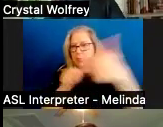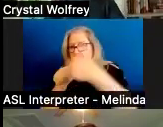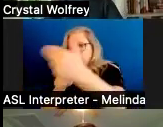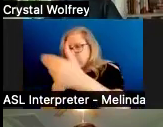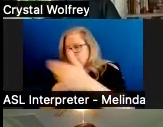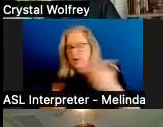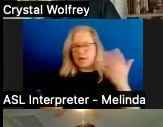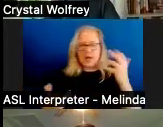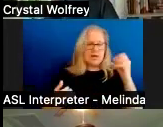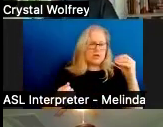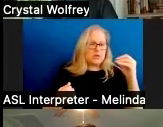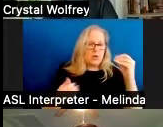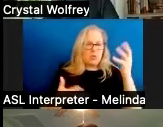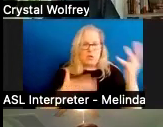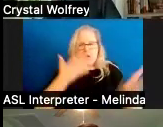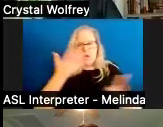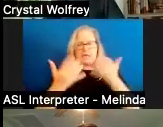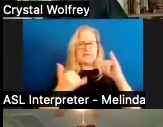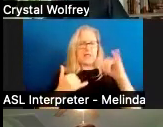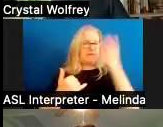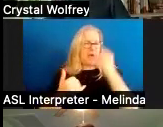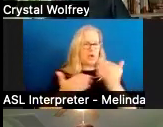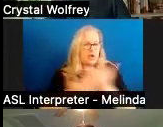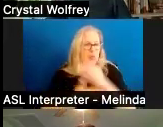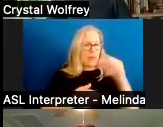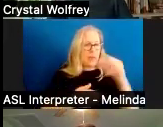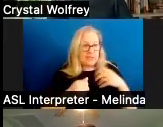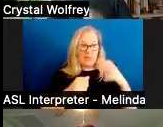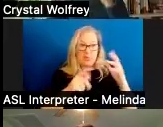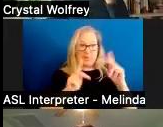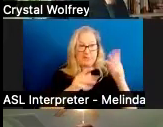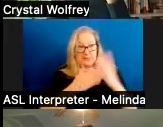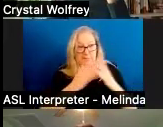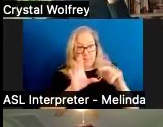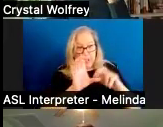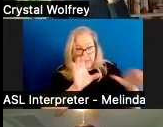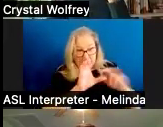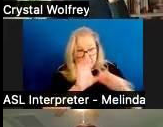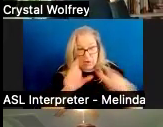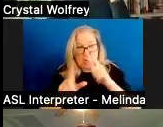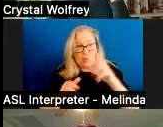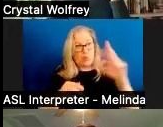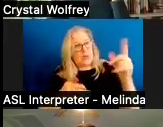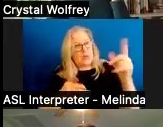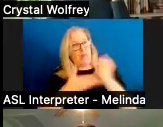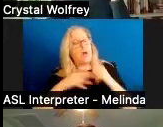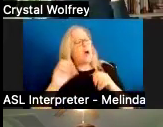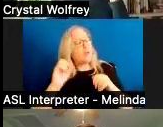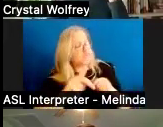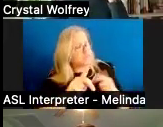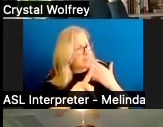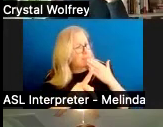and still a fairly new company. So we lost some people that would have helped us with that as well. Crystal Wolfrey: Okay. Well, I appreciate the need the to balance priorities,